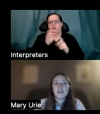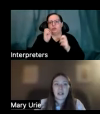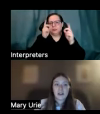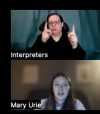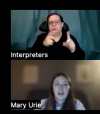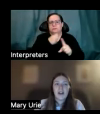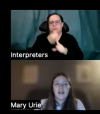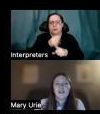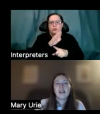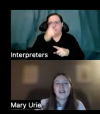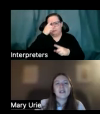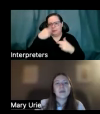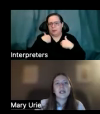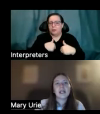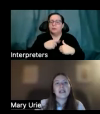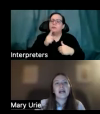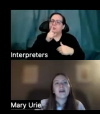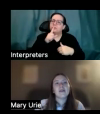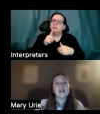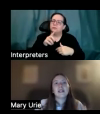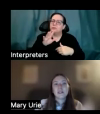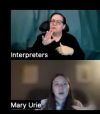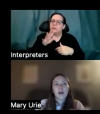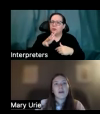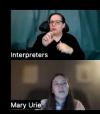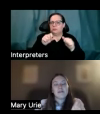mental health. And you can kind of explain how this problem of